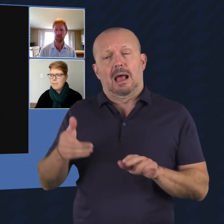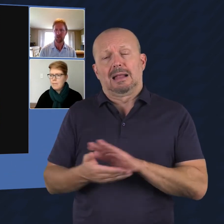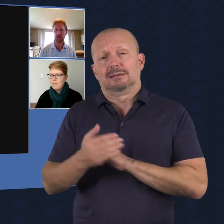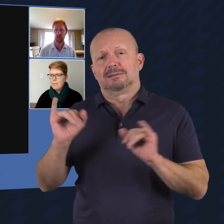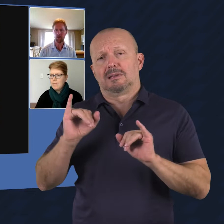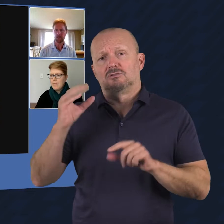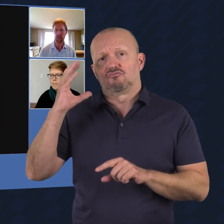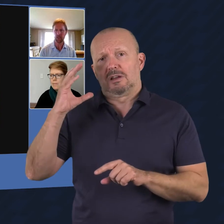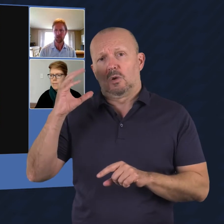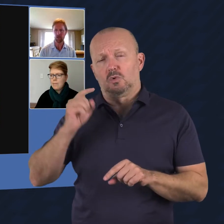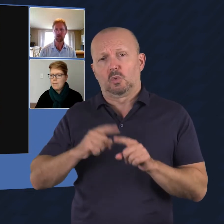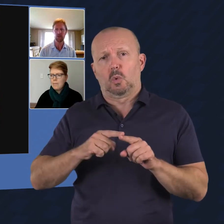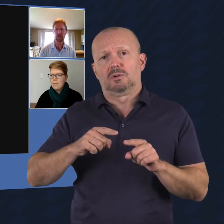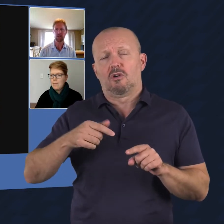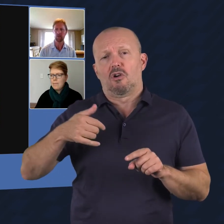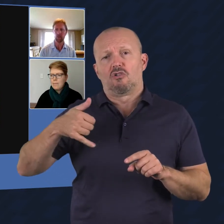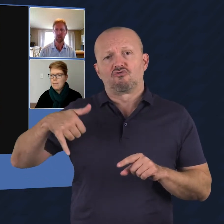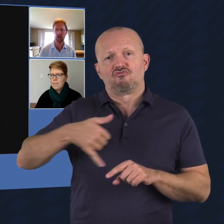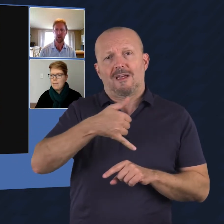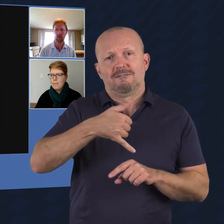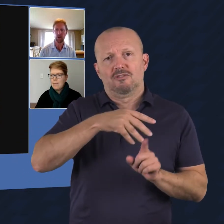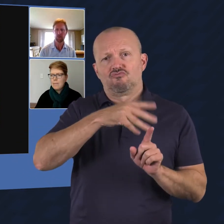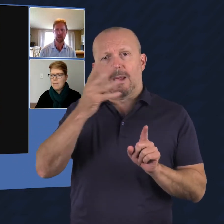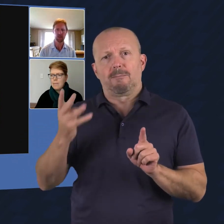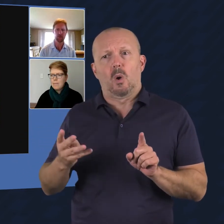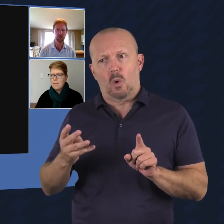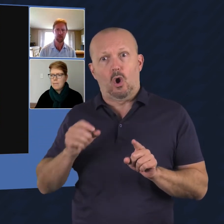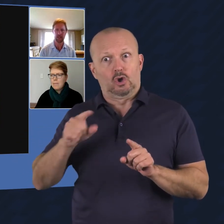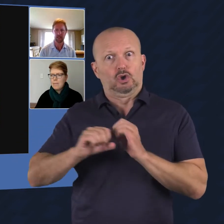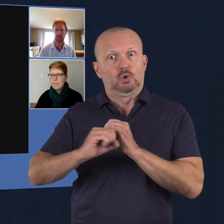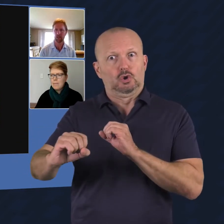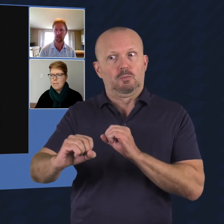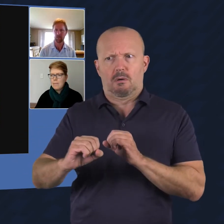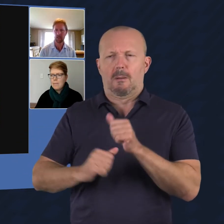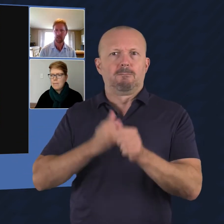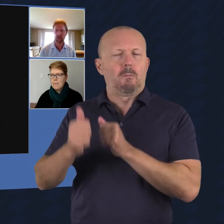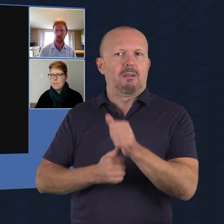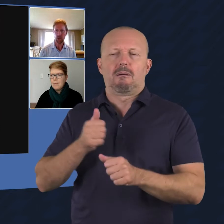was a YouTube hit with over 1 million views and counting,